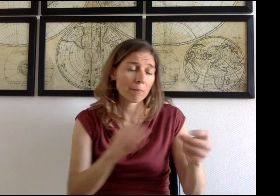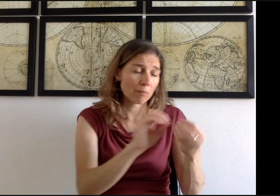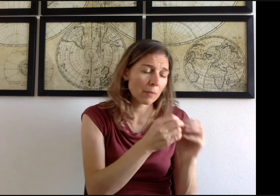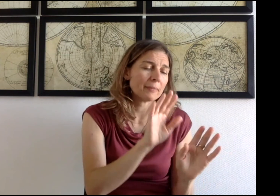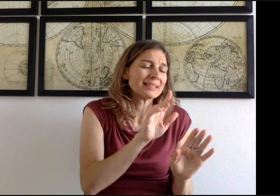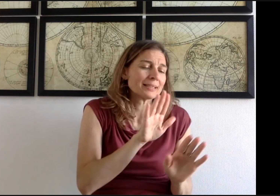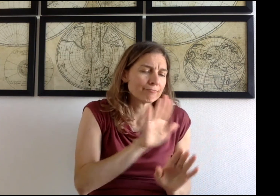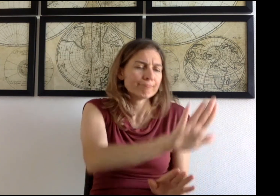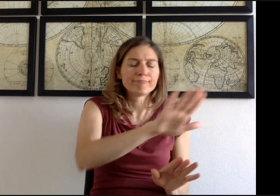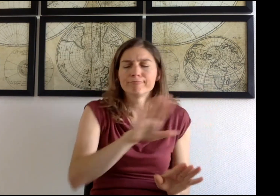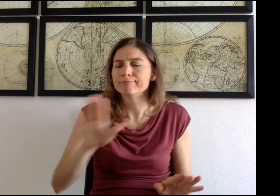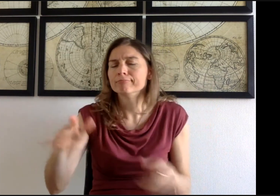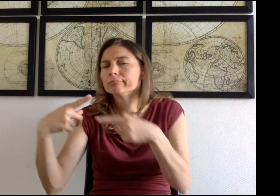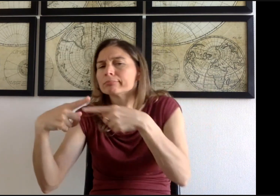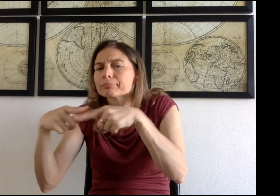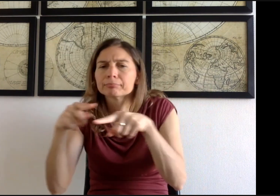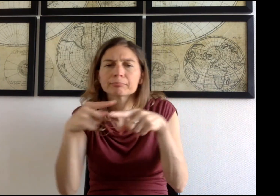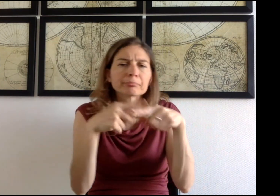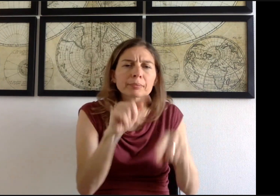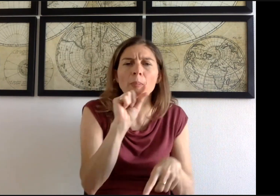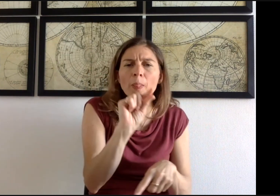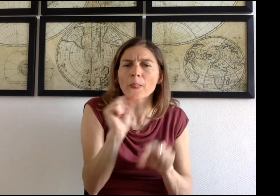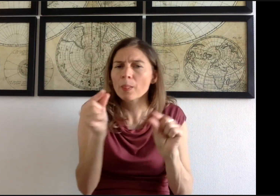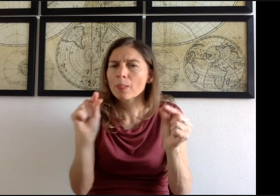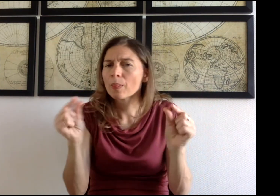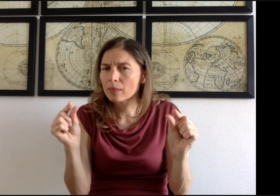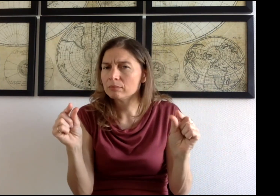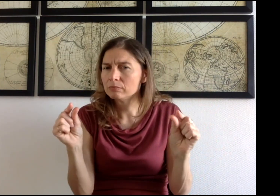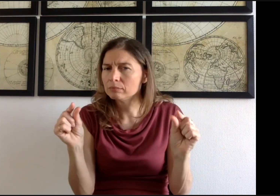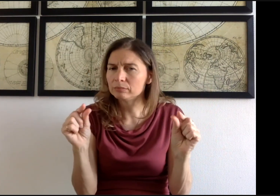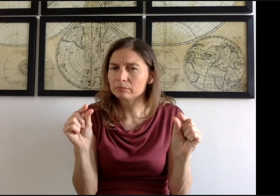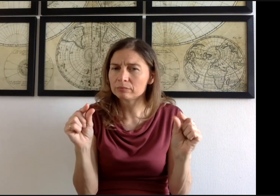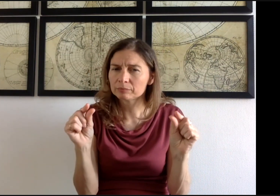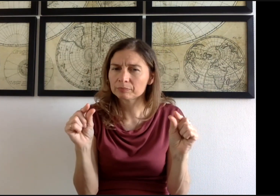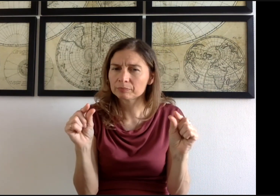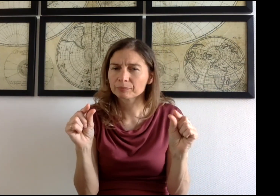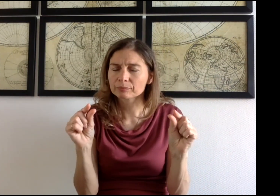[IN OTHER LANGUAGE]